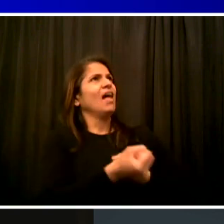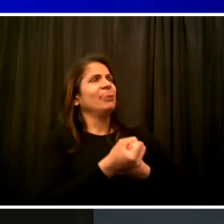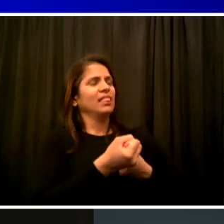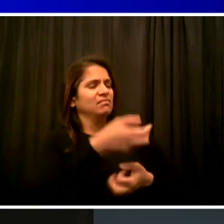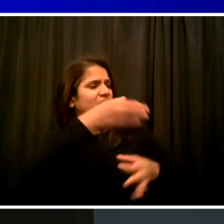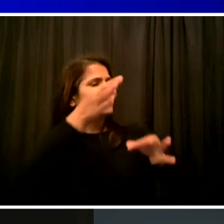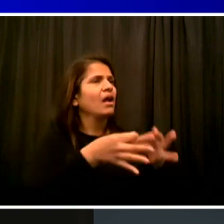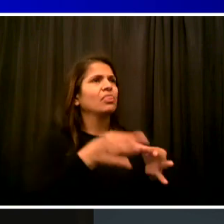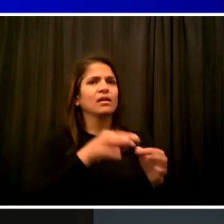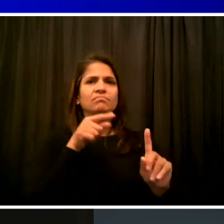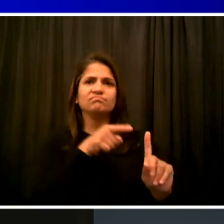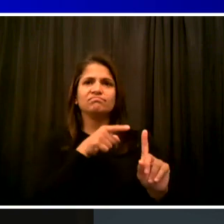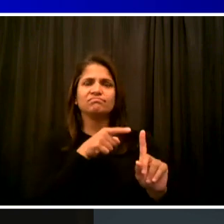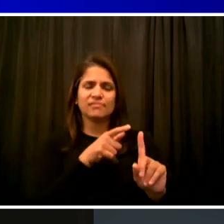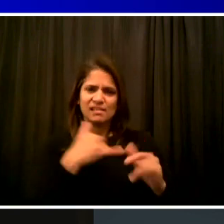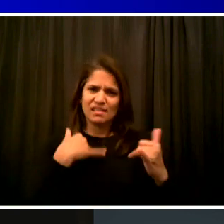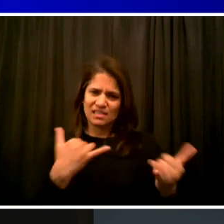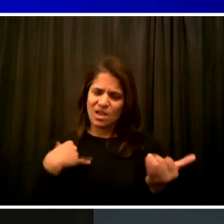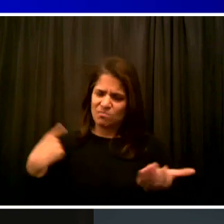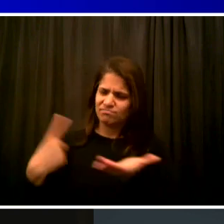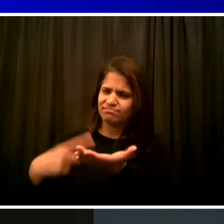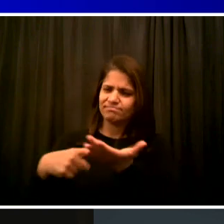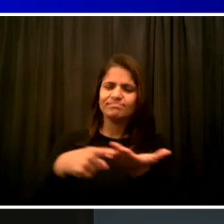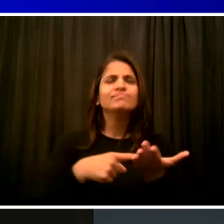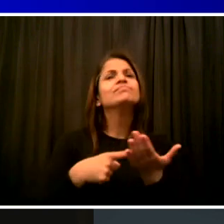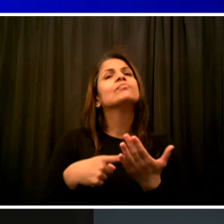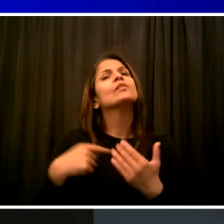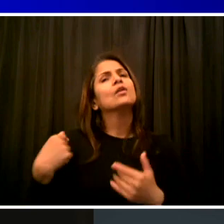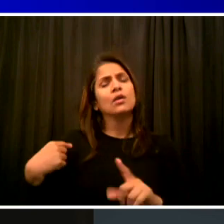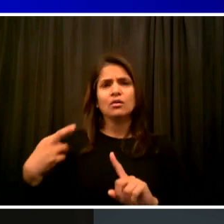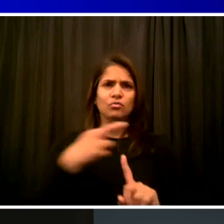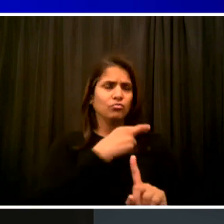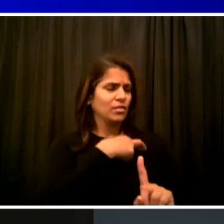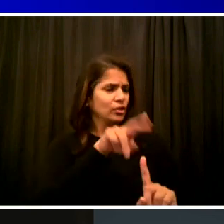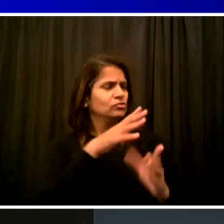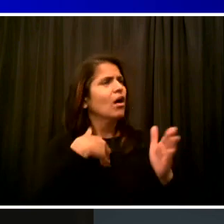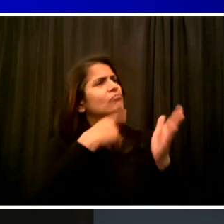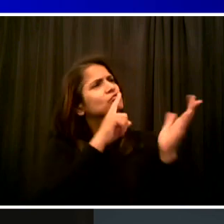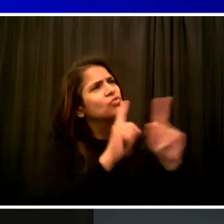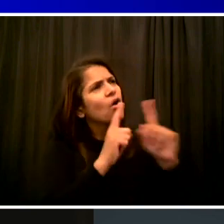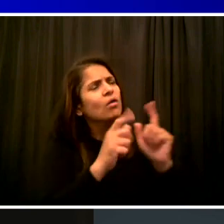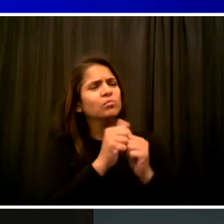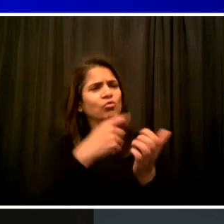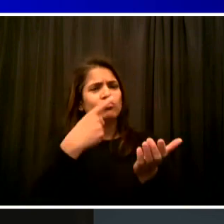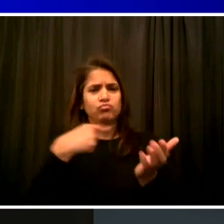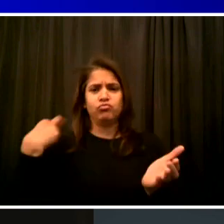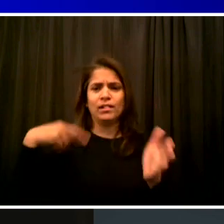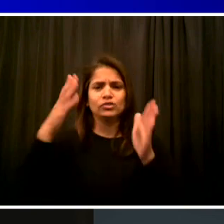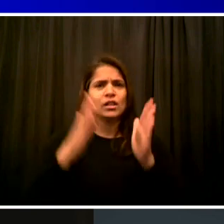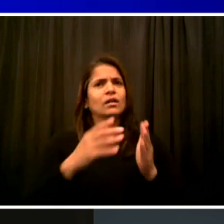THIS CITY. NAD I CANNOT SAY ENUOGH I, CANNOT PRAISE ENOUGH, THEFA I THLDEAERS